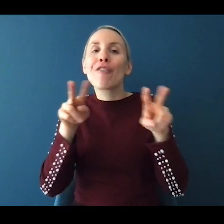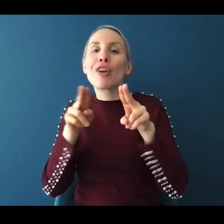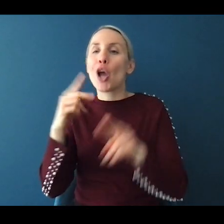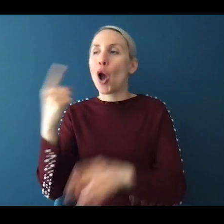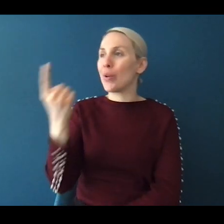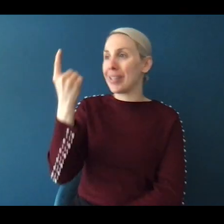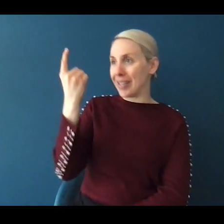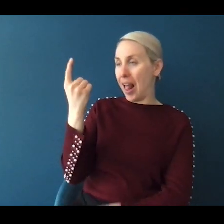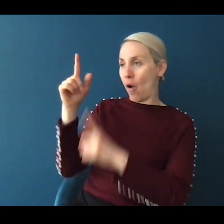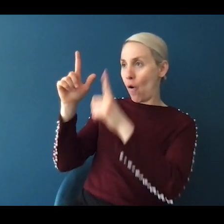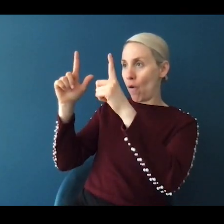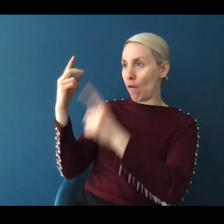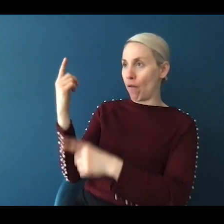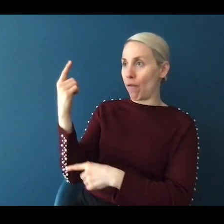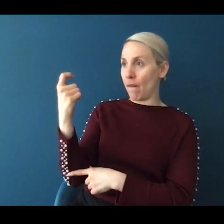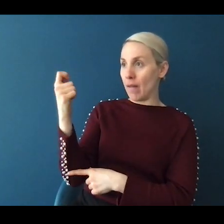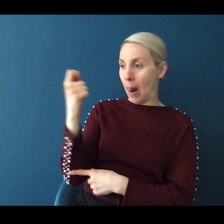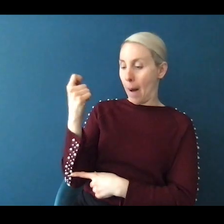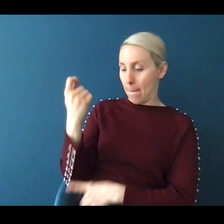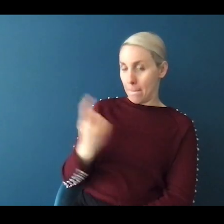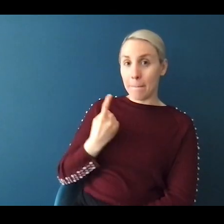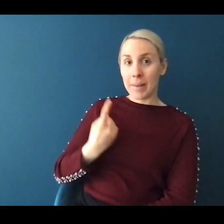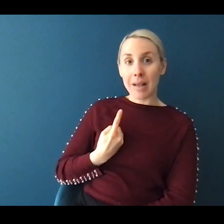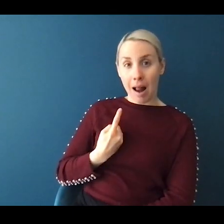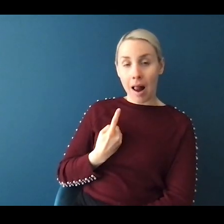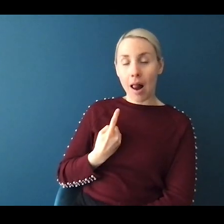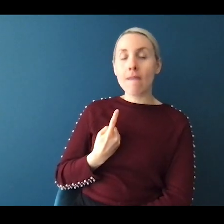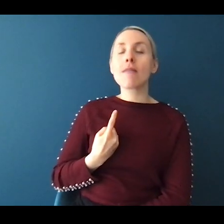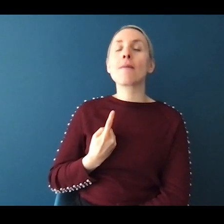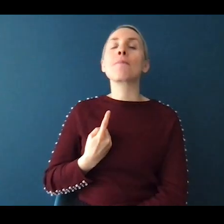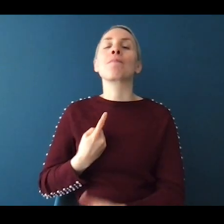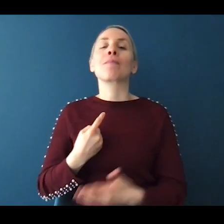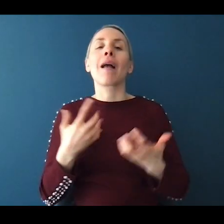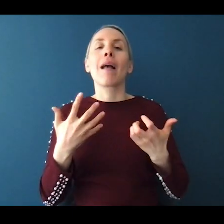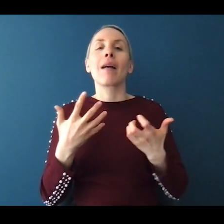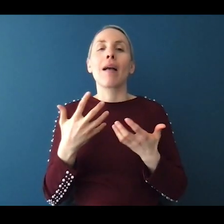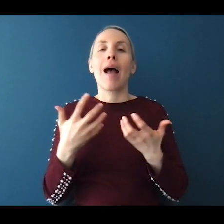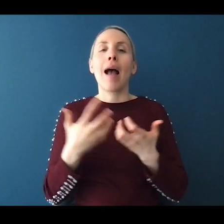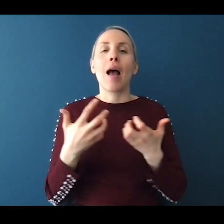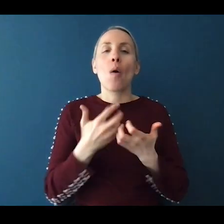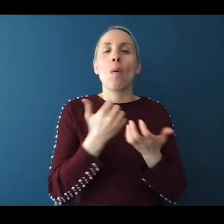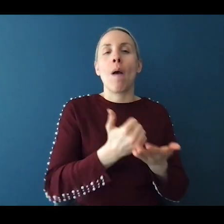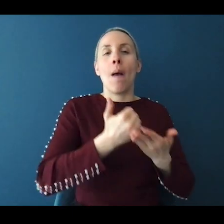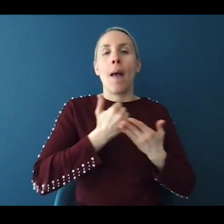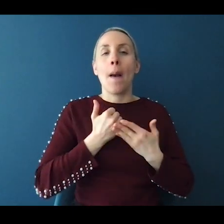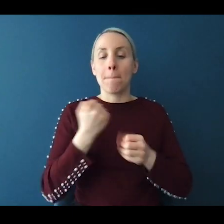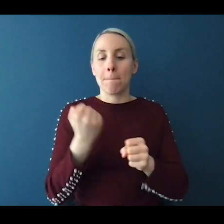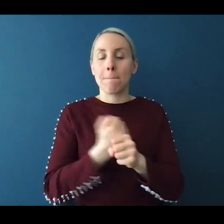those self-portraits so the way I use video is really is really not too different from